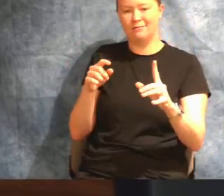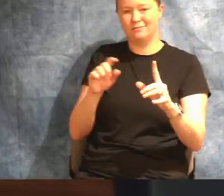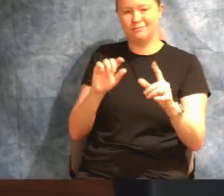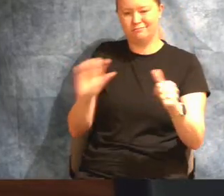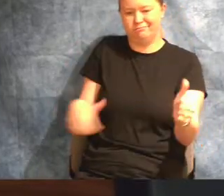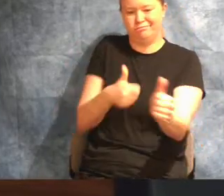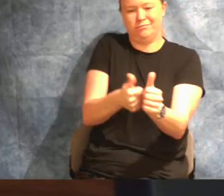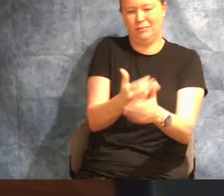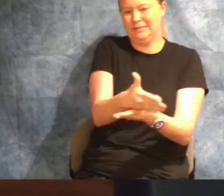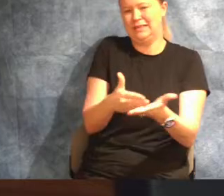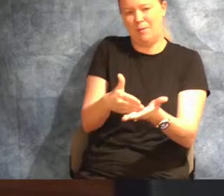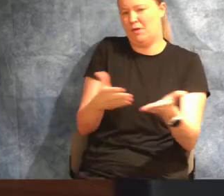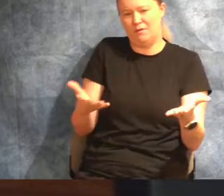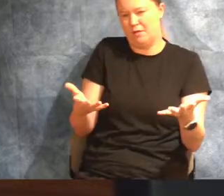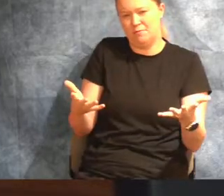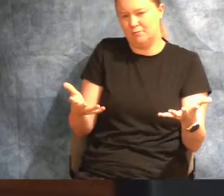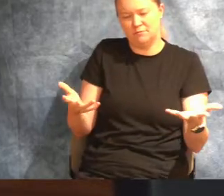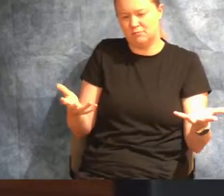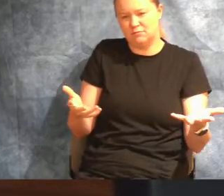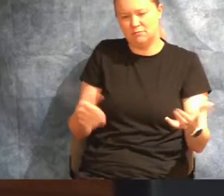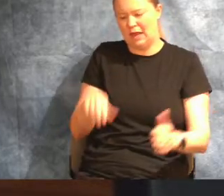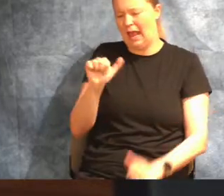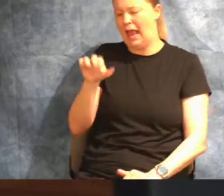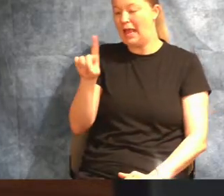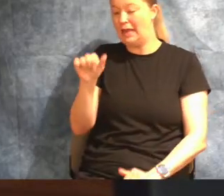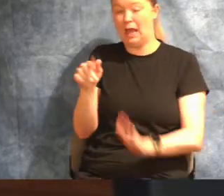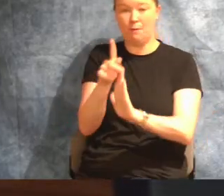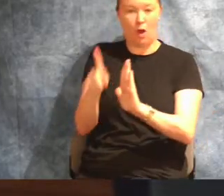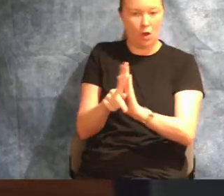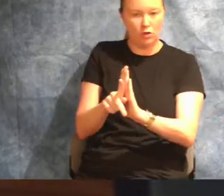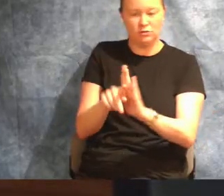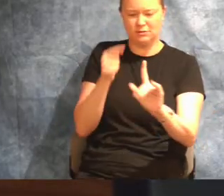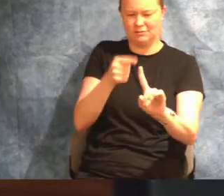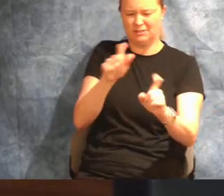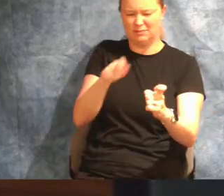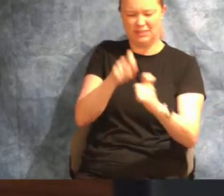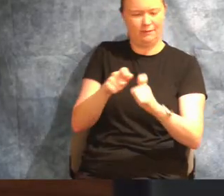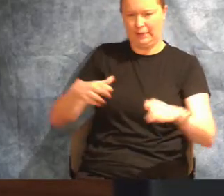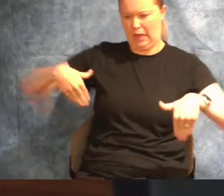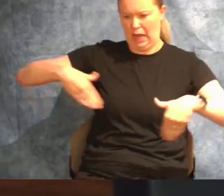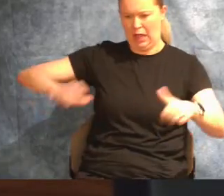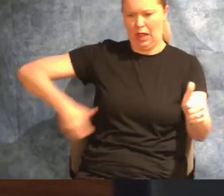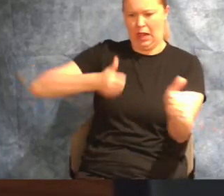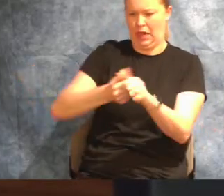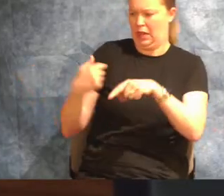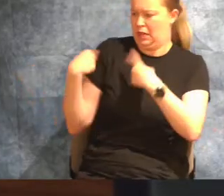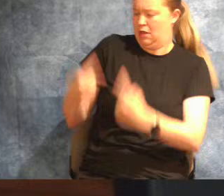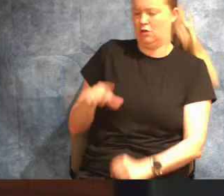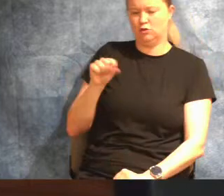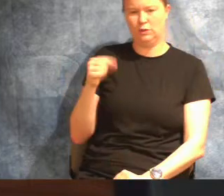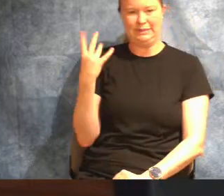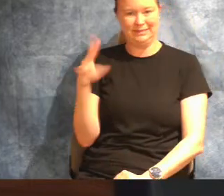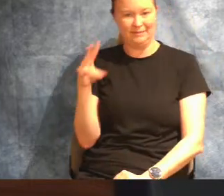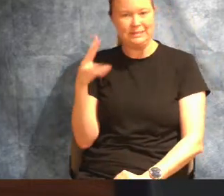of these. Like I think the the ADA policy in particular hasn't been updated since 2017. Uh,